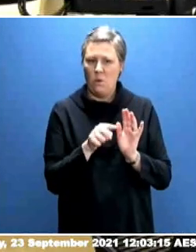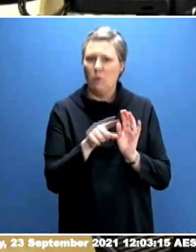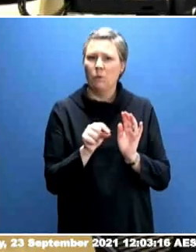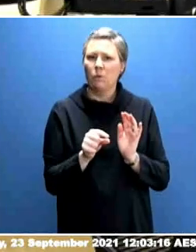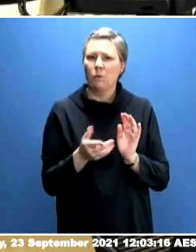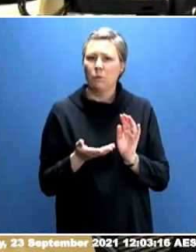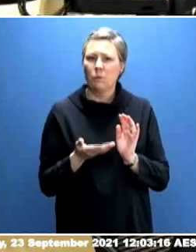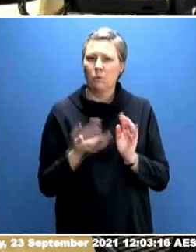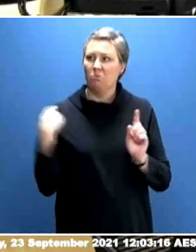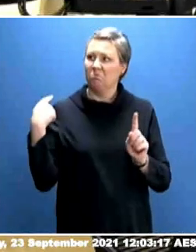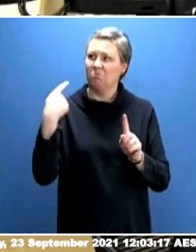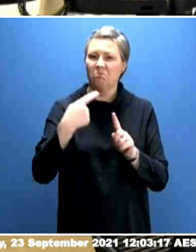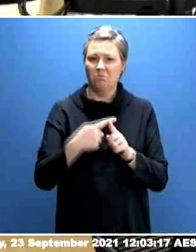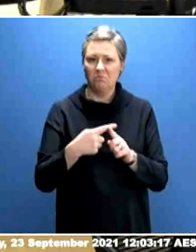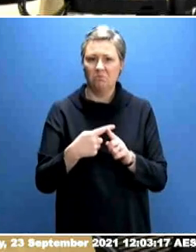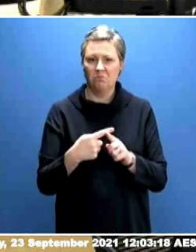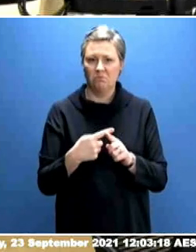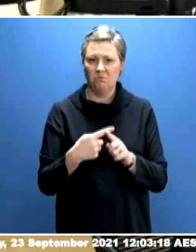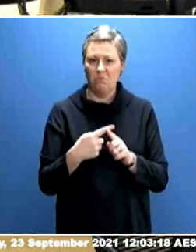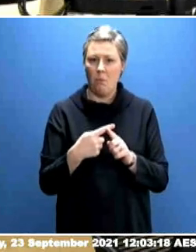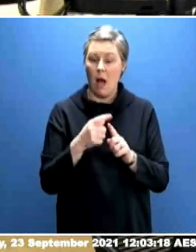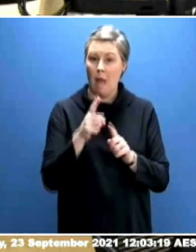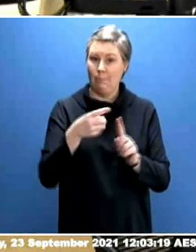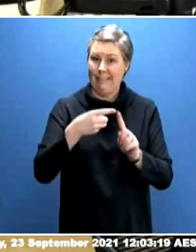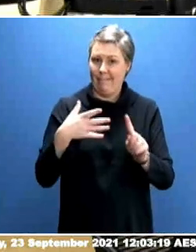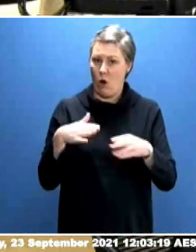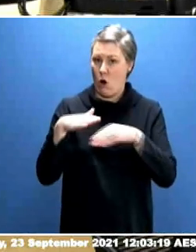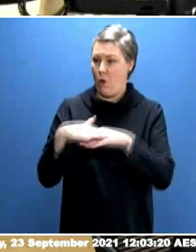with respect to the Secure Care and safehouse model?